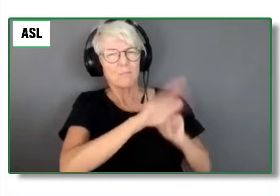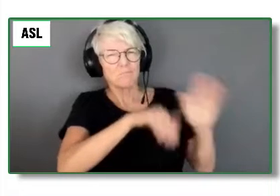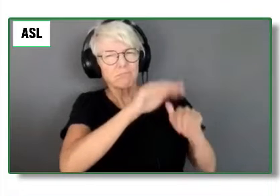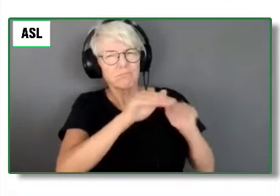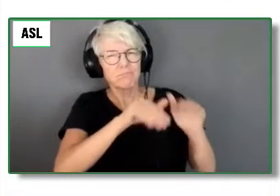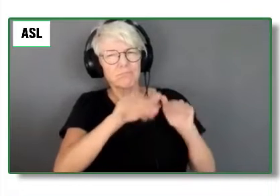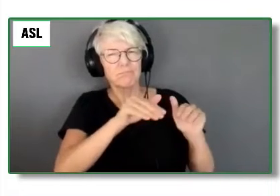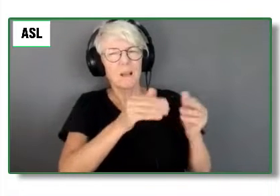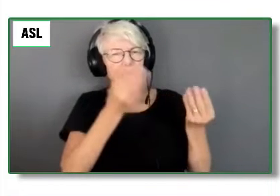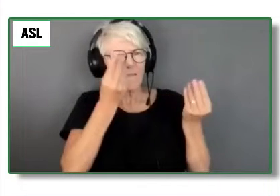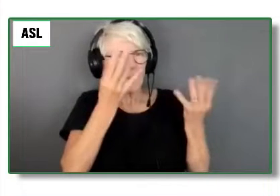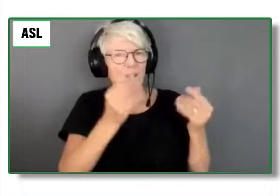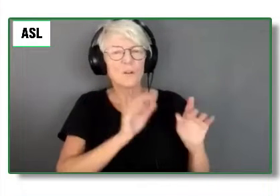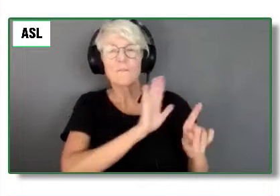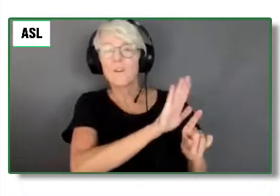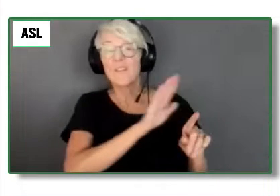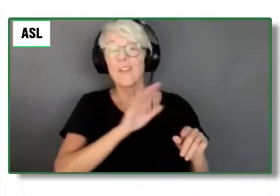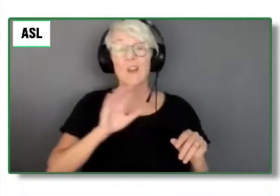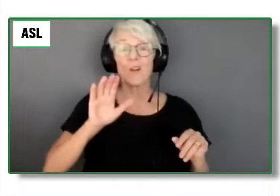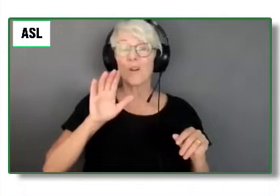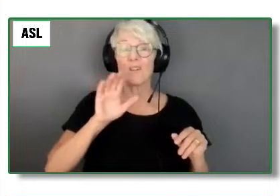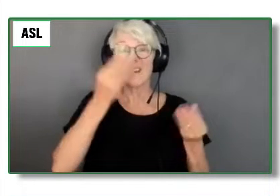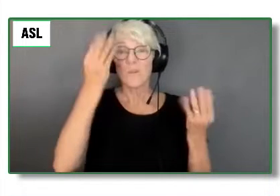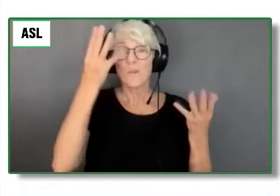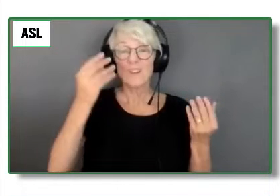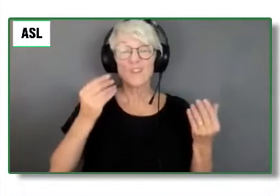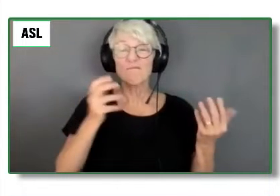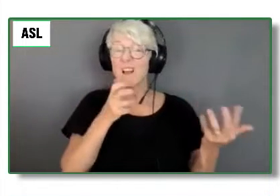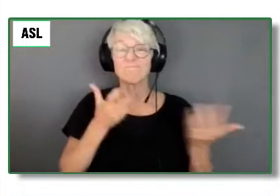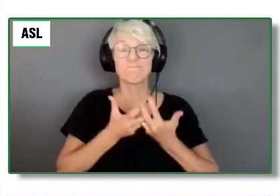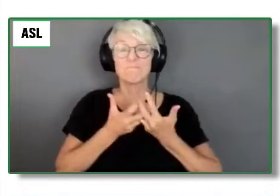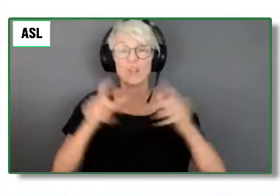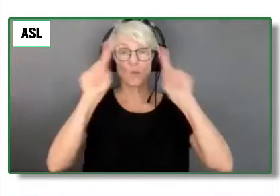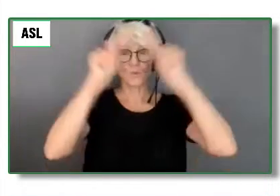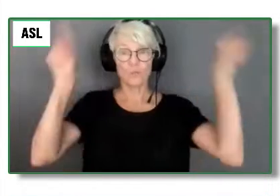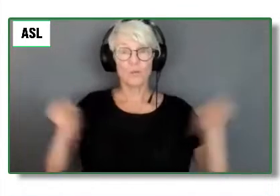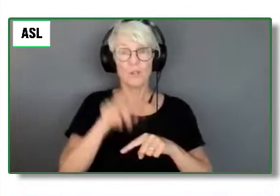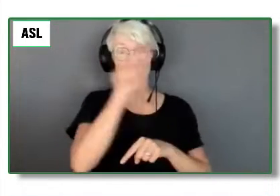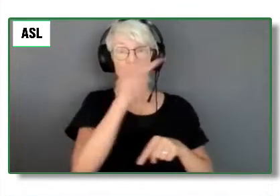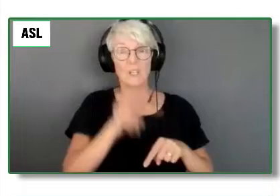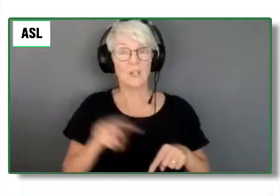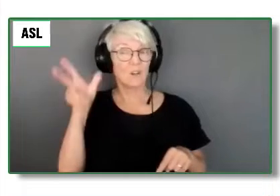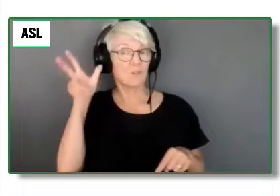for a screen reader and even if i'd been able to get in from get read the website